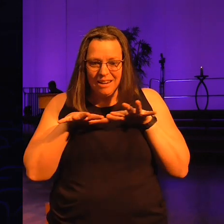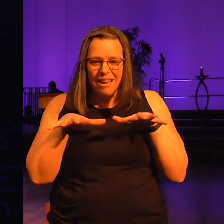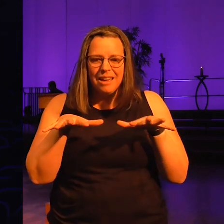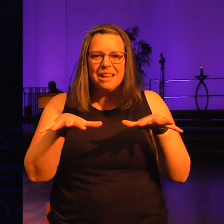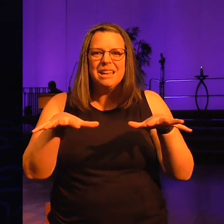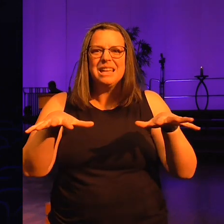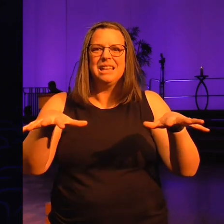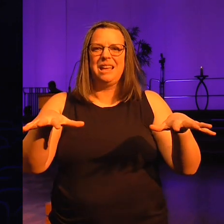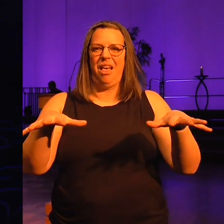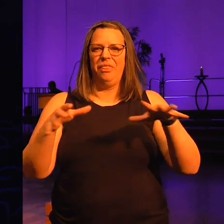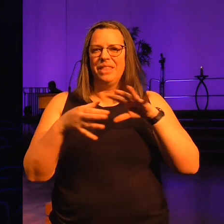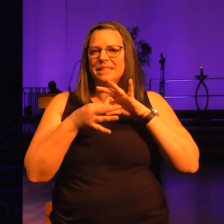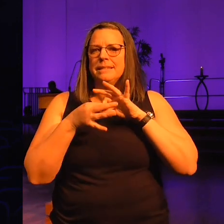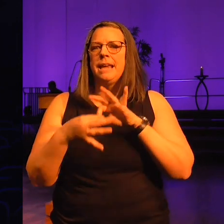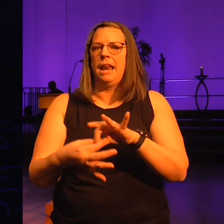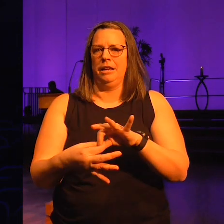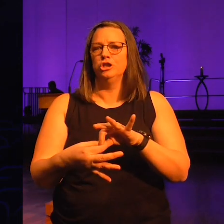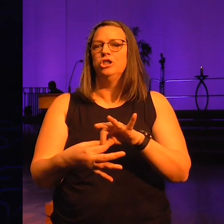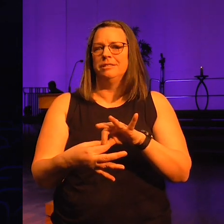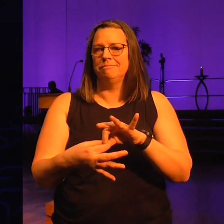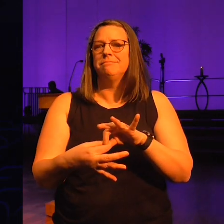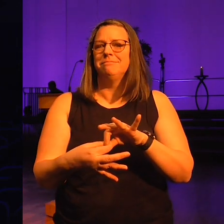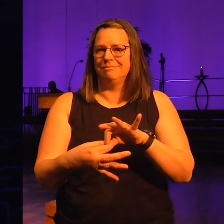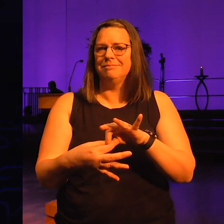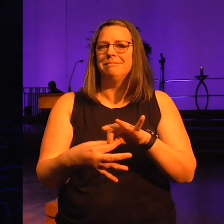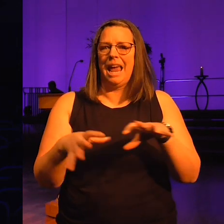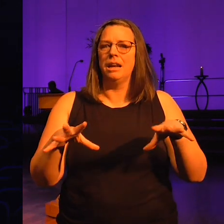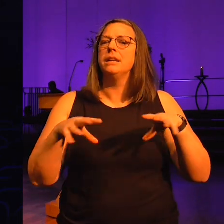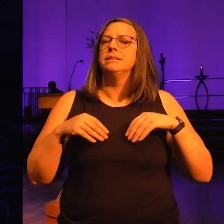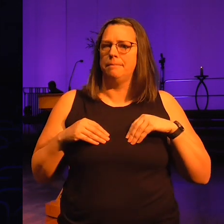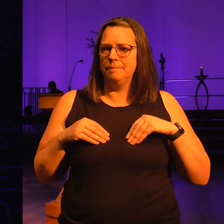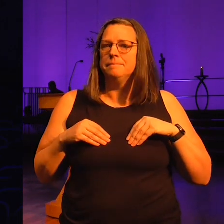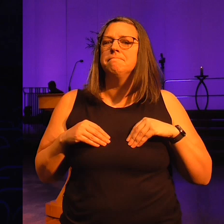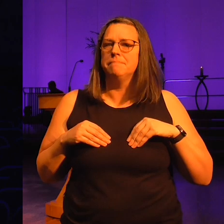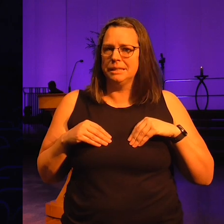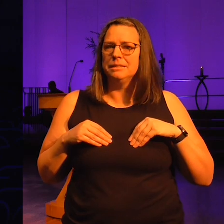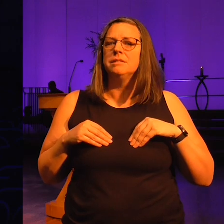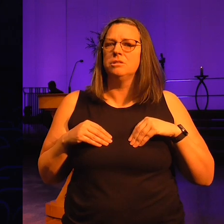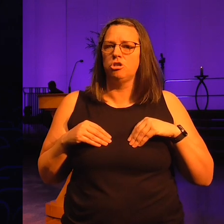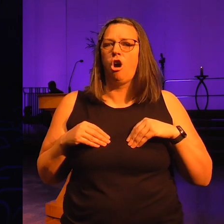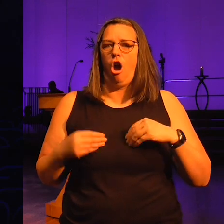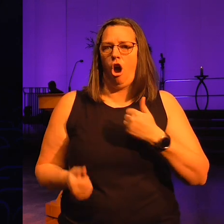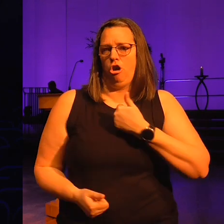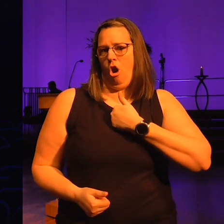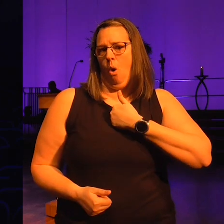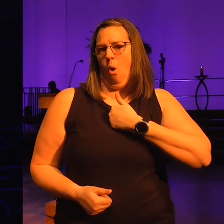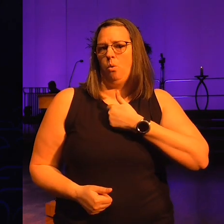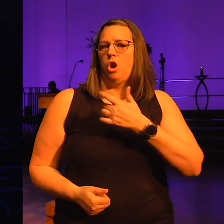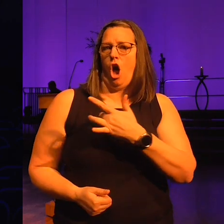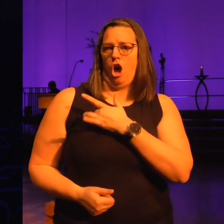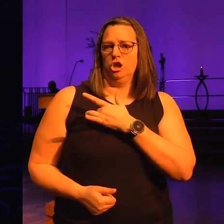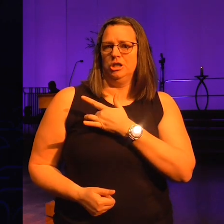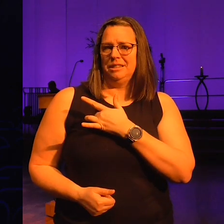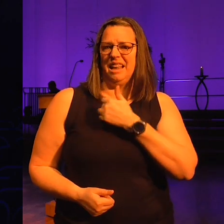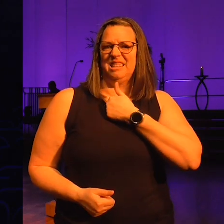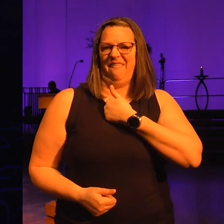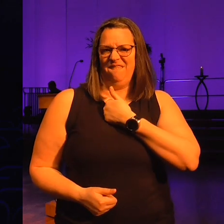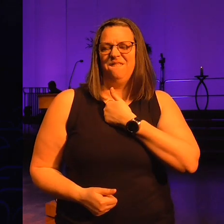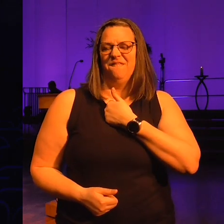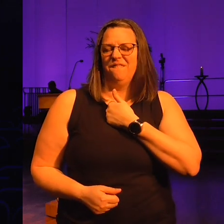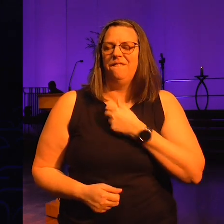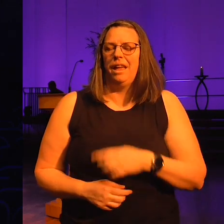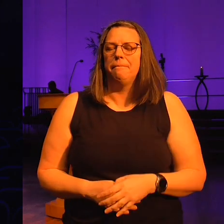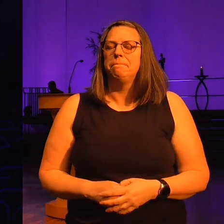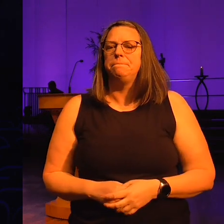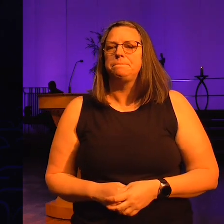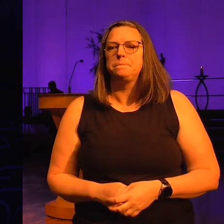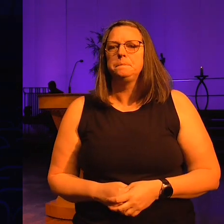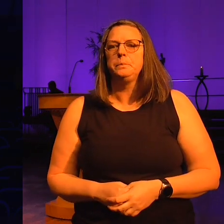connection and acceptance of our very own Hearts our very own self and so it's with that gratitude